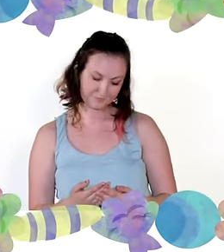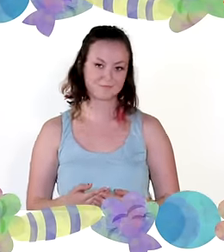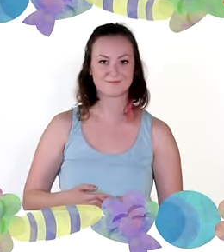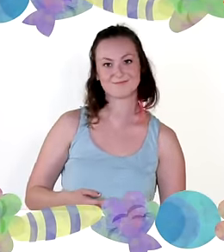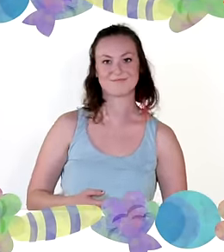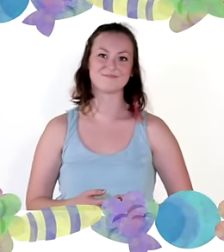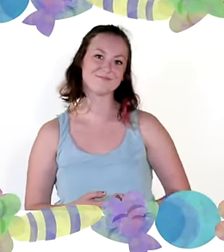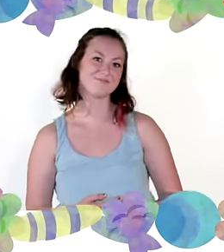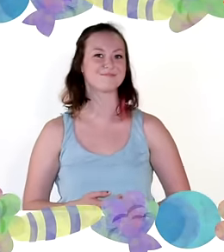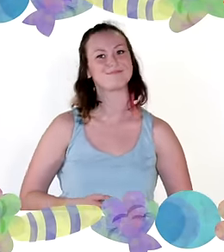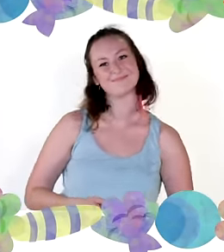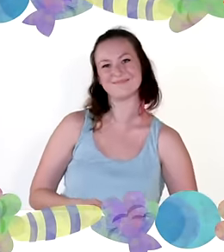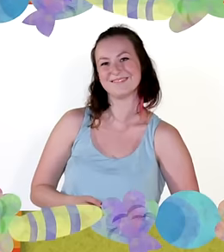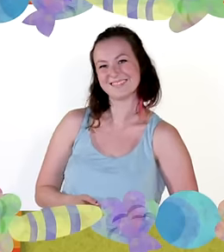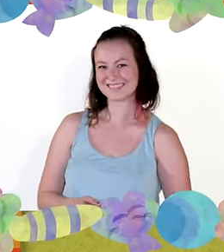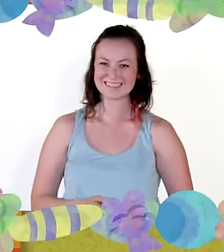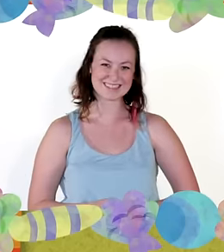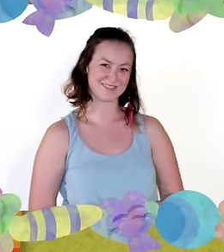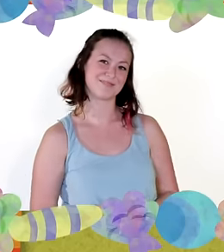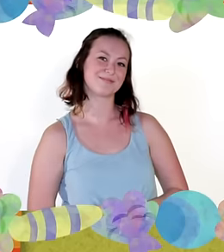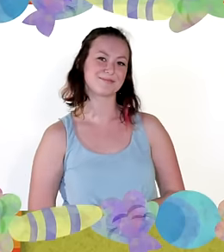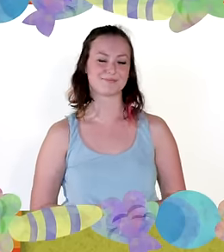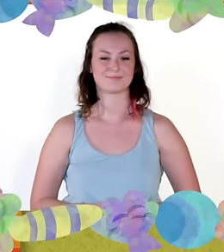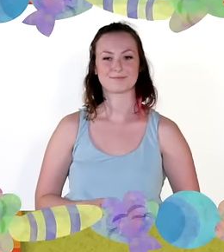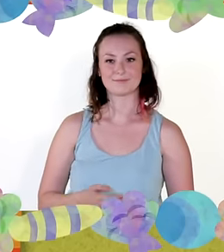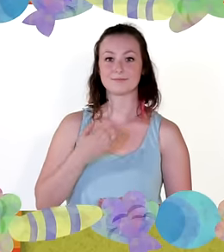*music interlude*